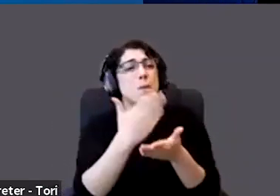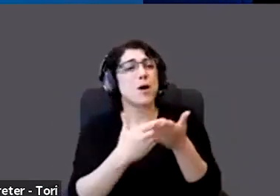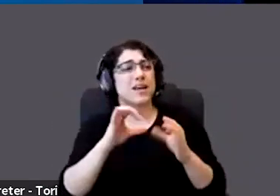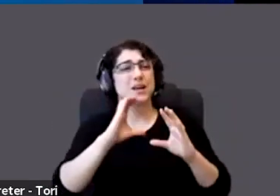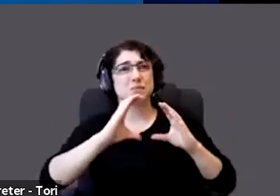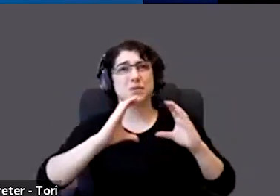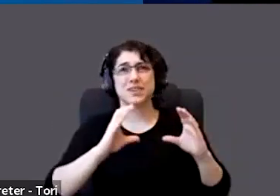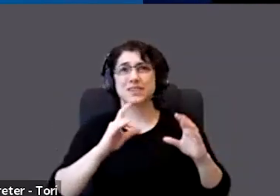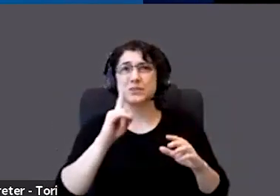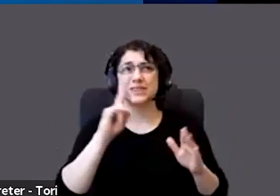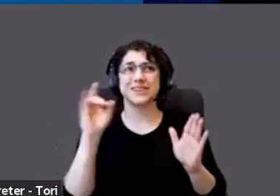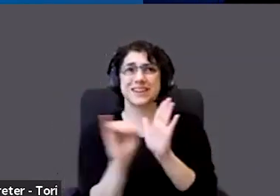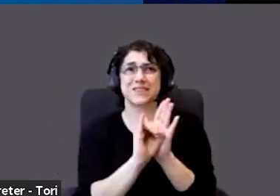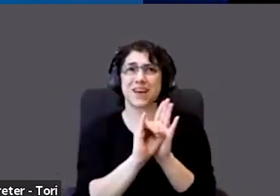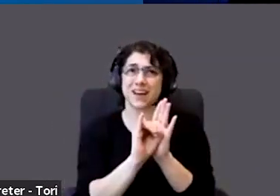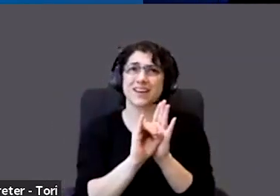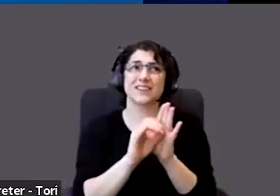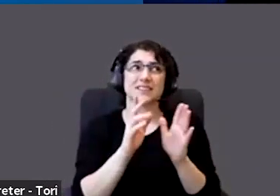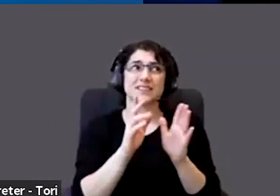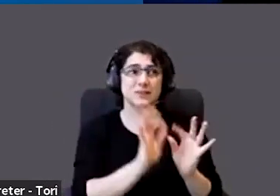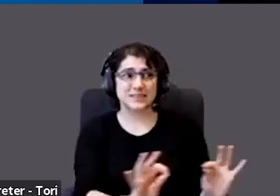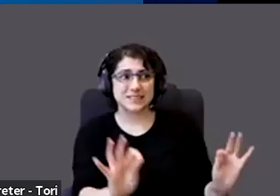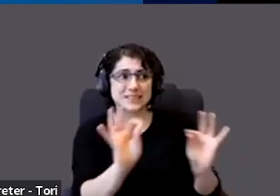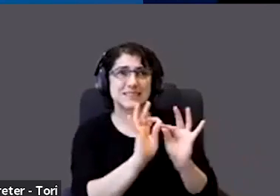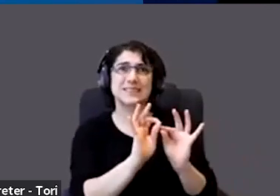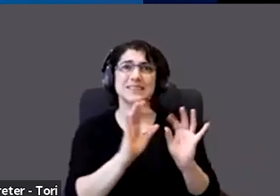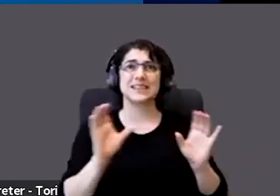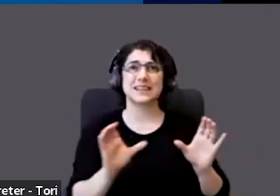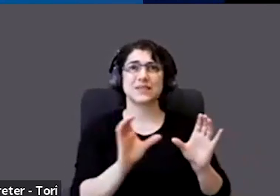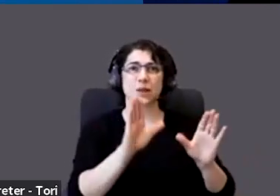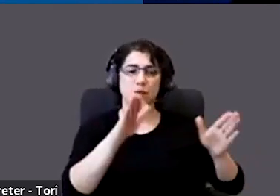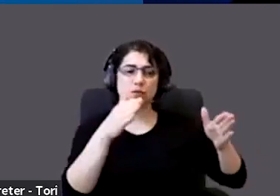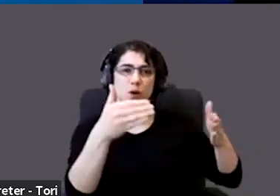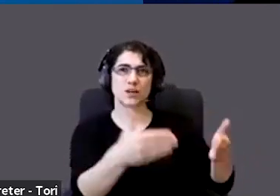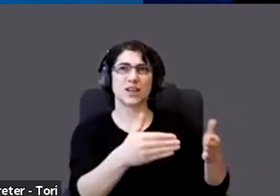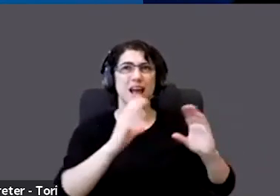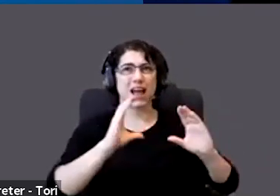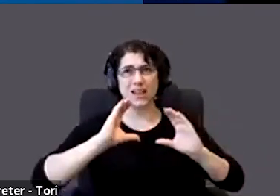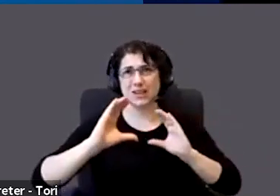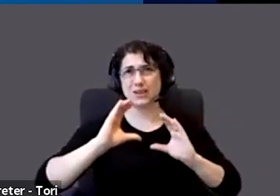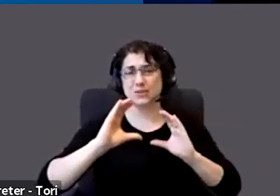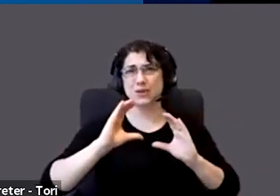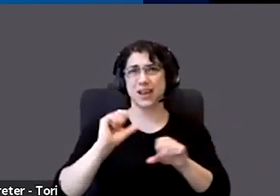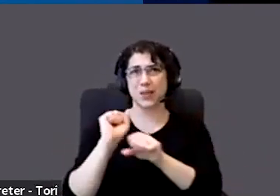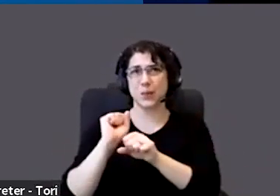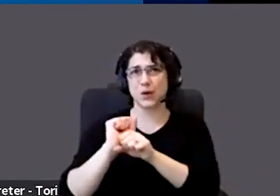identifying those key priority activities that you're focused on and then communicating the work that's happening on those focus activities.